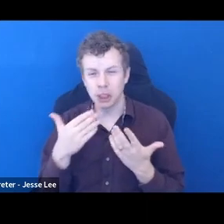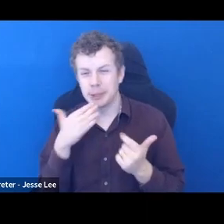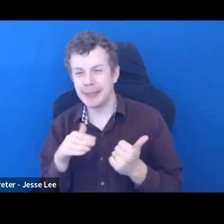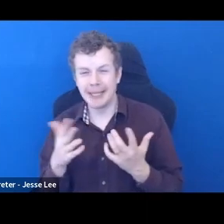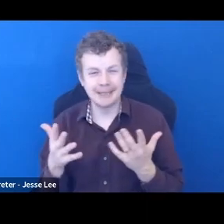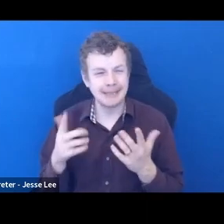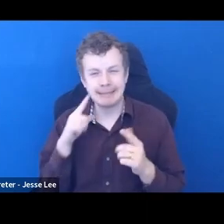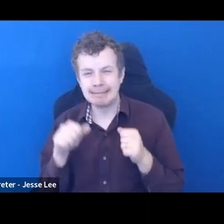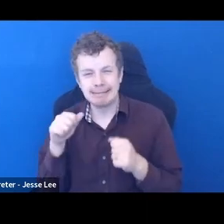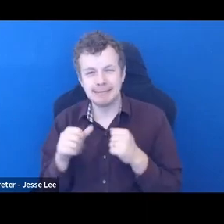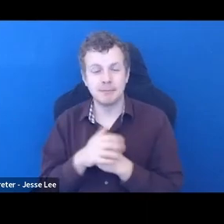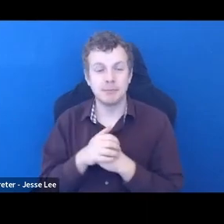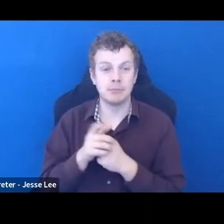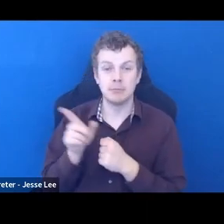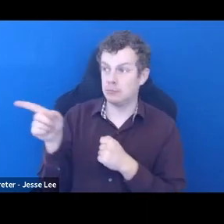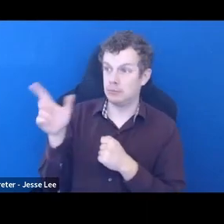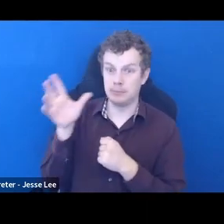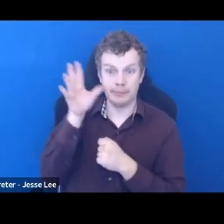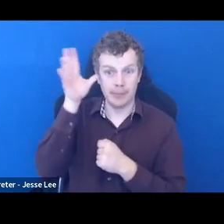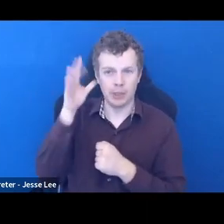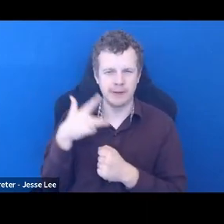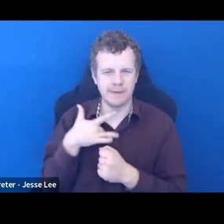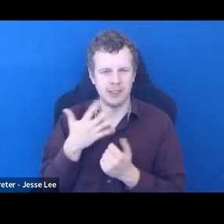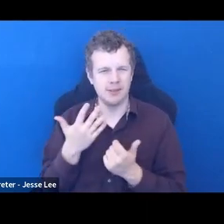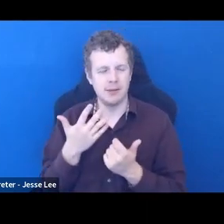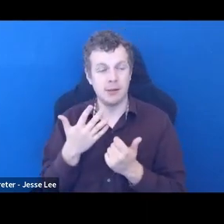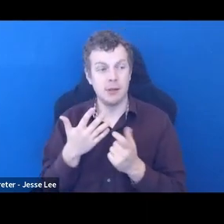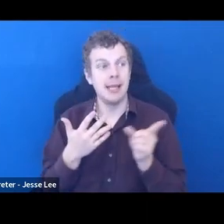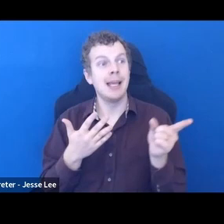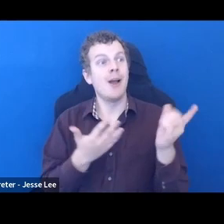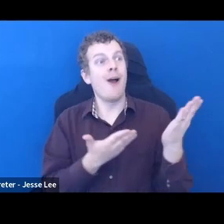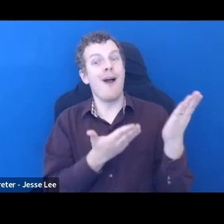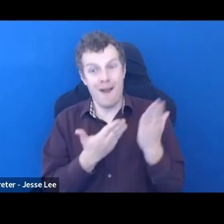So parents reported inconsistent recommendations following identification